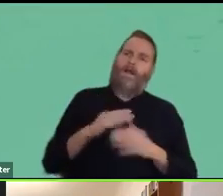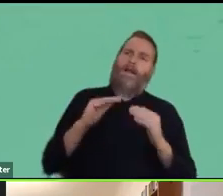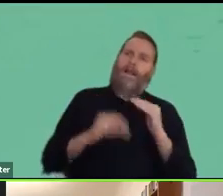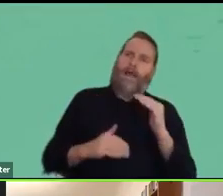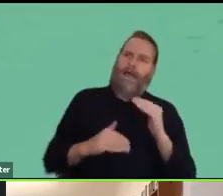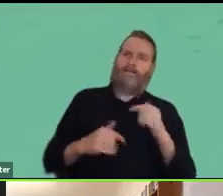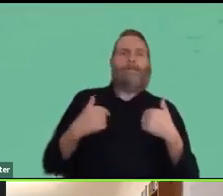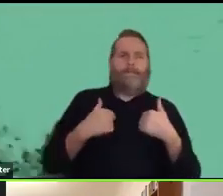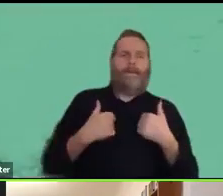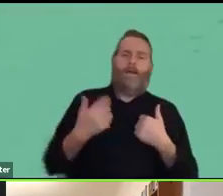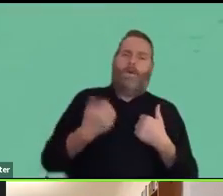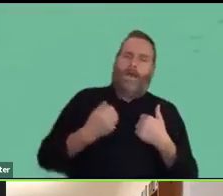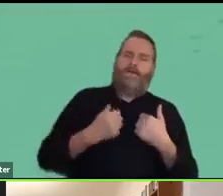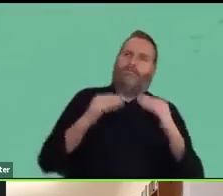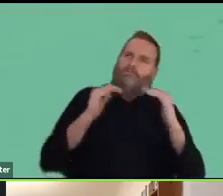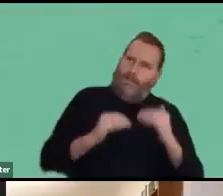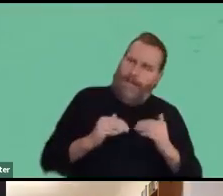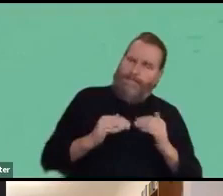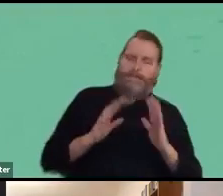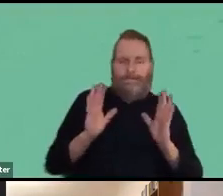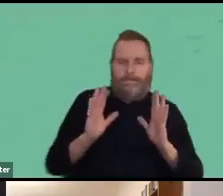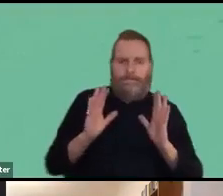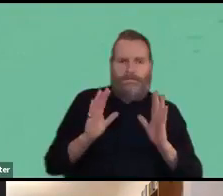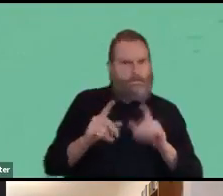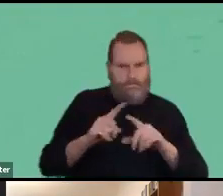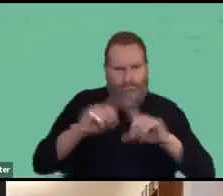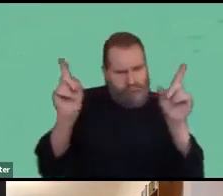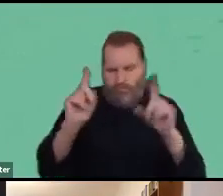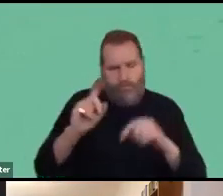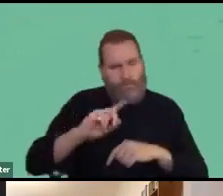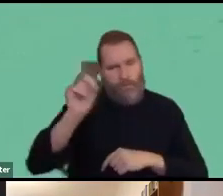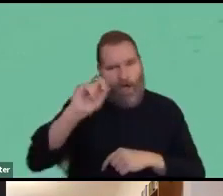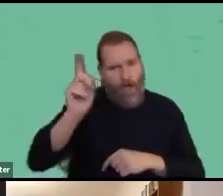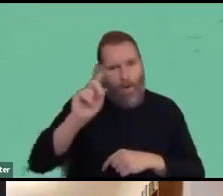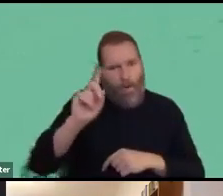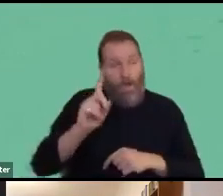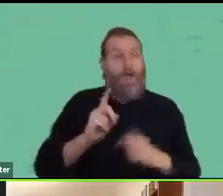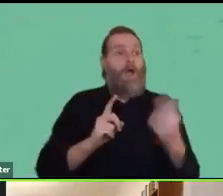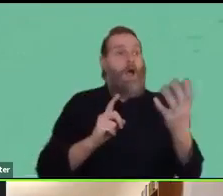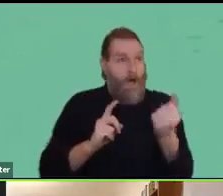thing asking for a pay rise yeah but actually it isn't the wrong thing it's got to be the right